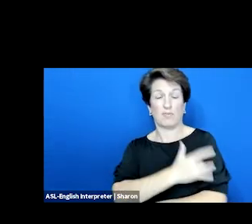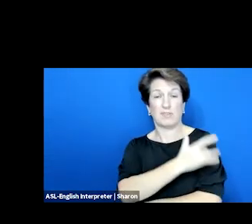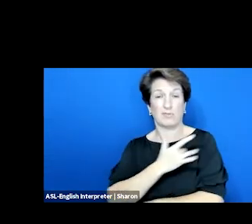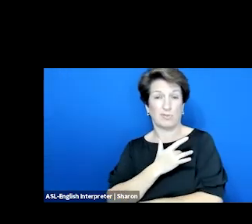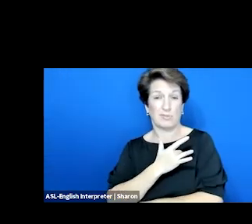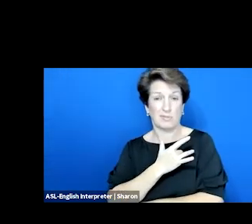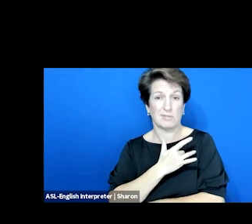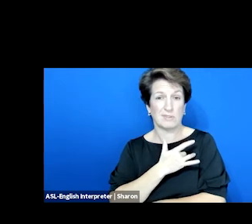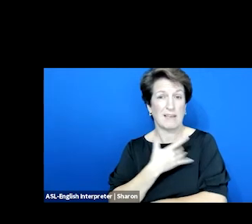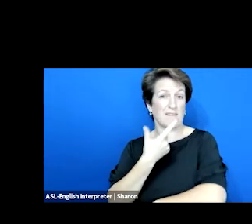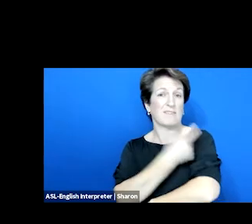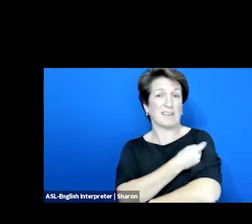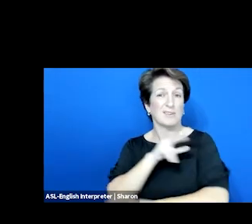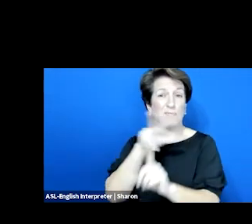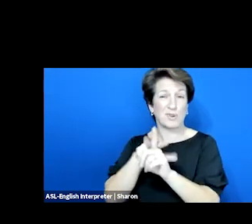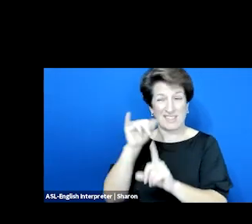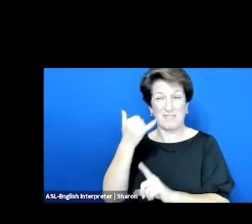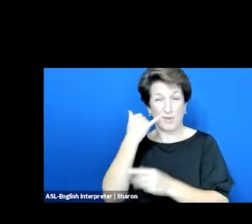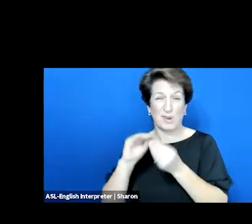So if you didn't have a health card, and you got